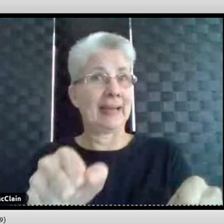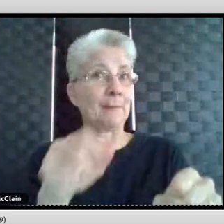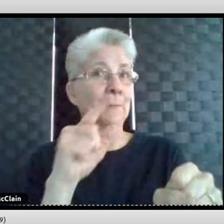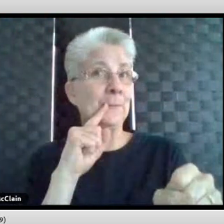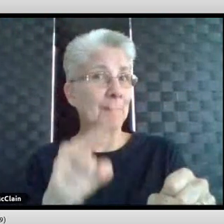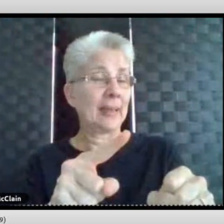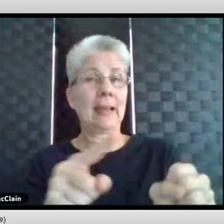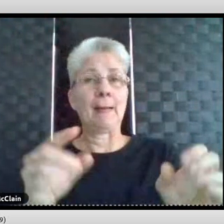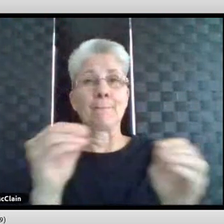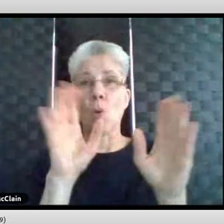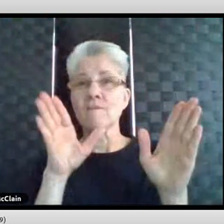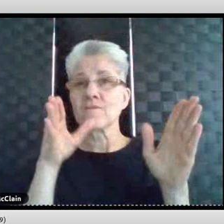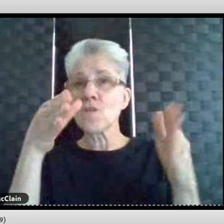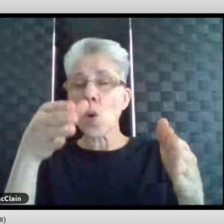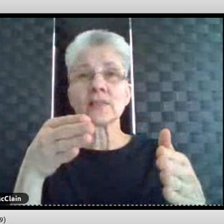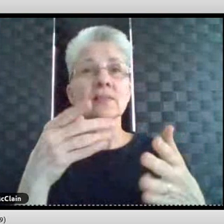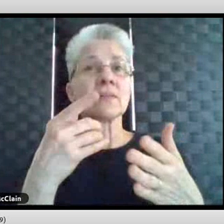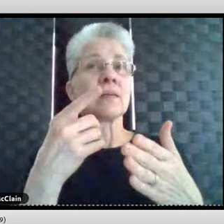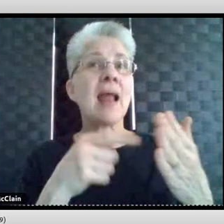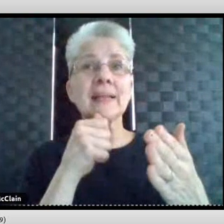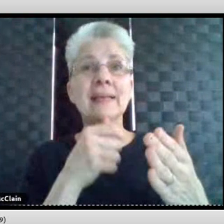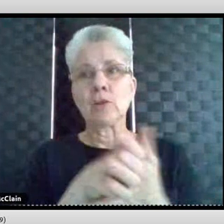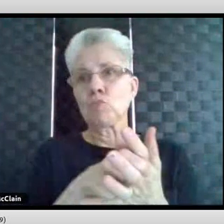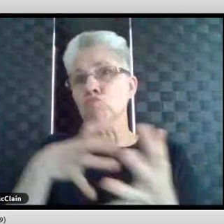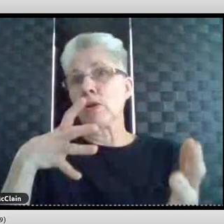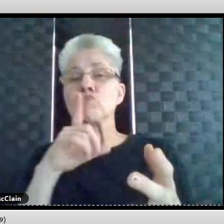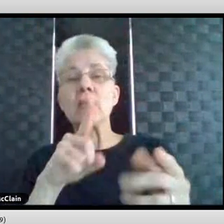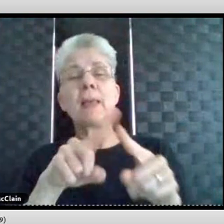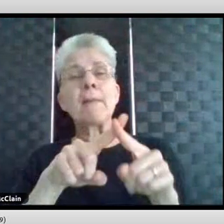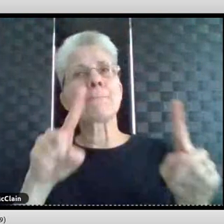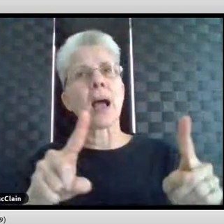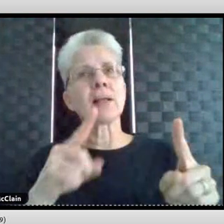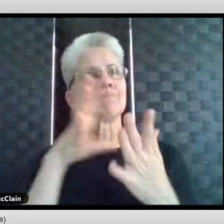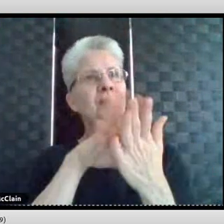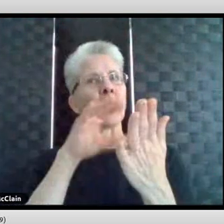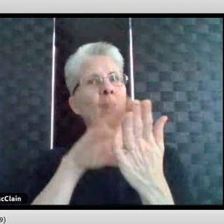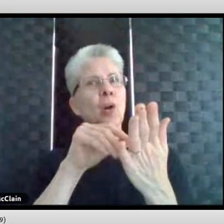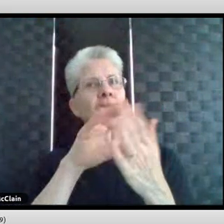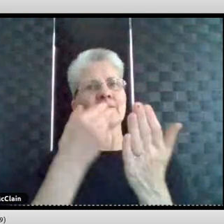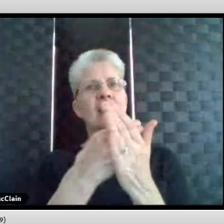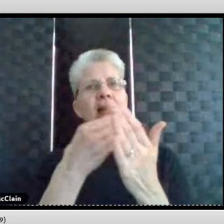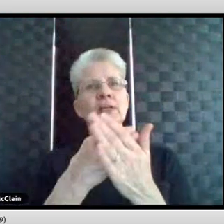and be more focused on not getting rich per se, but just being financially secure."